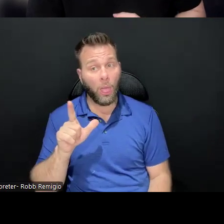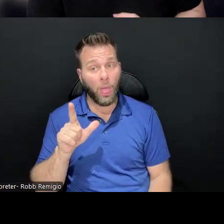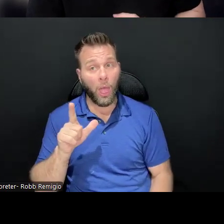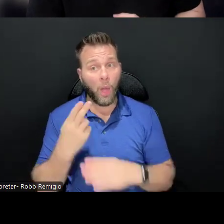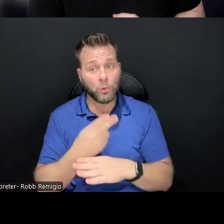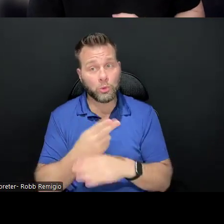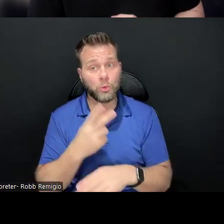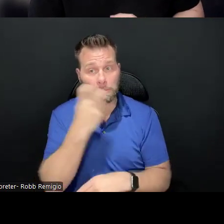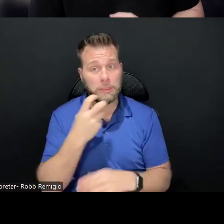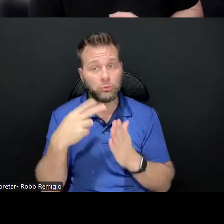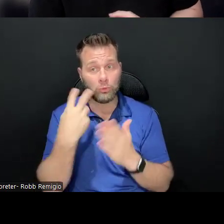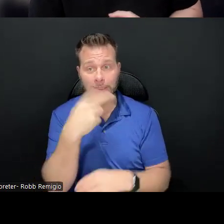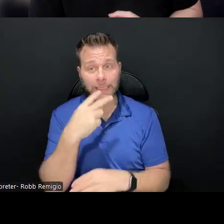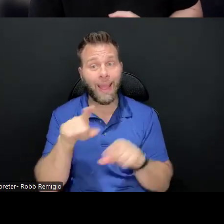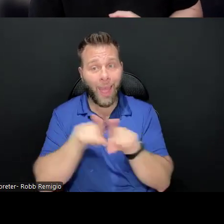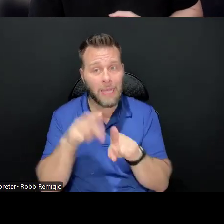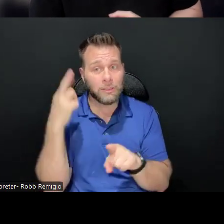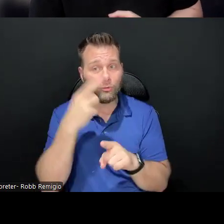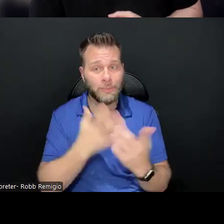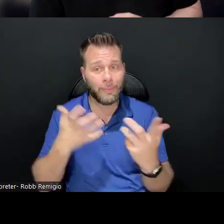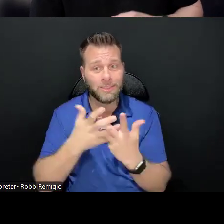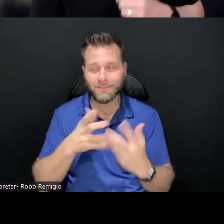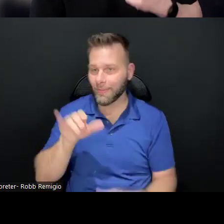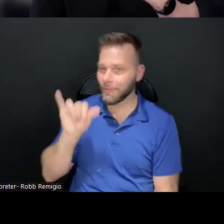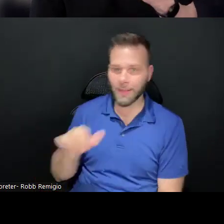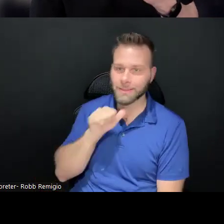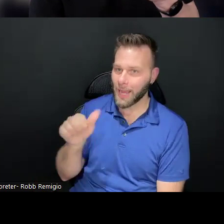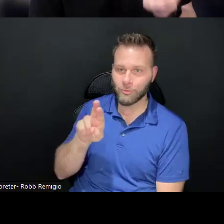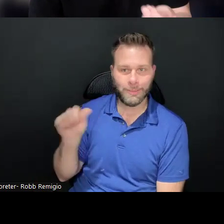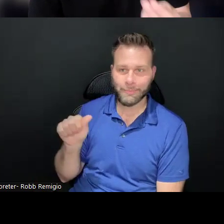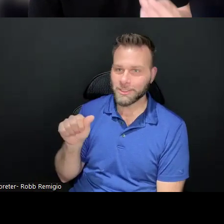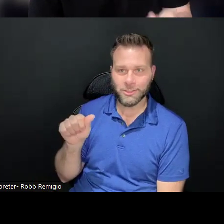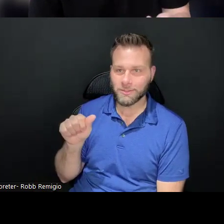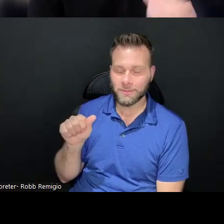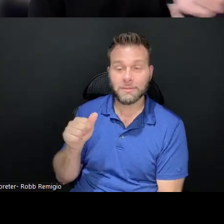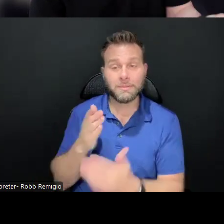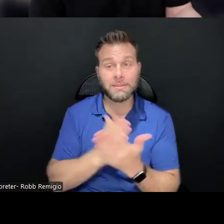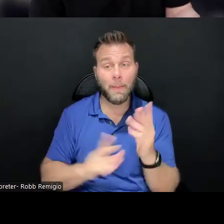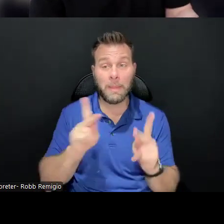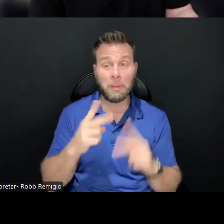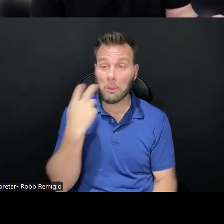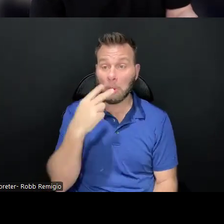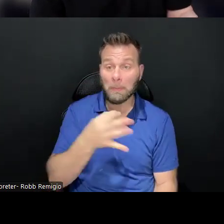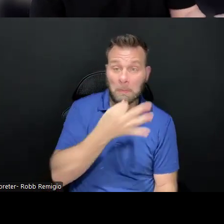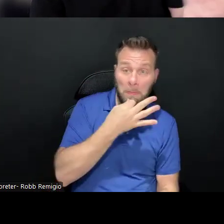offering you speechreading as a It is not a reasonable It is something that some people are good at.